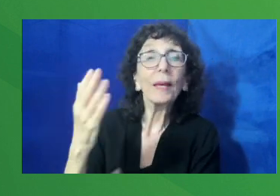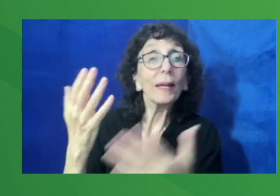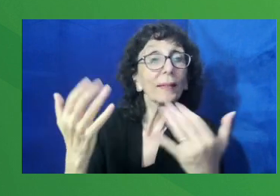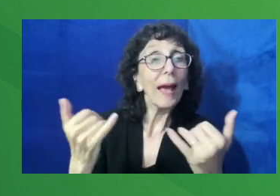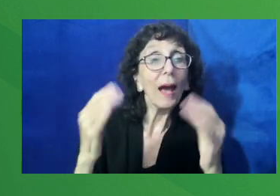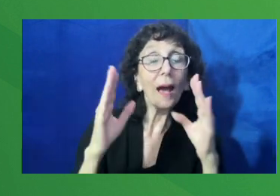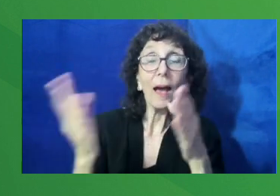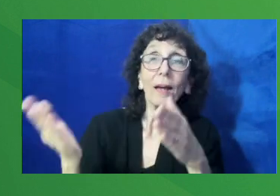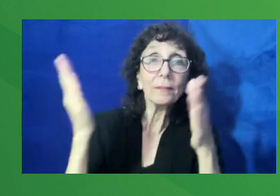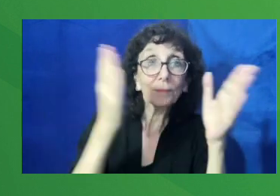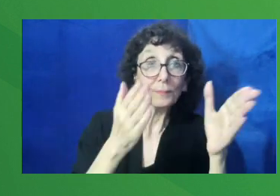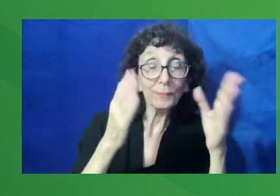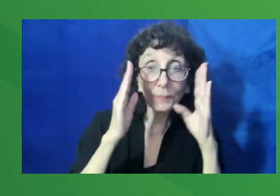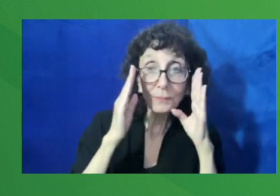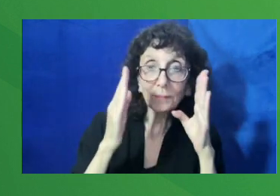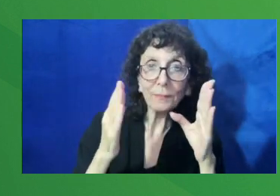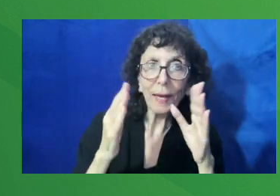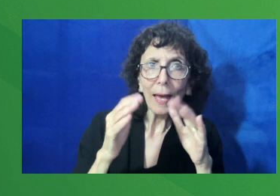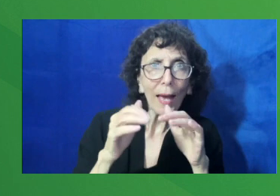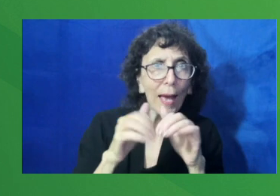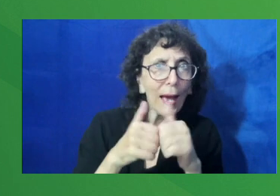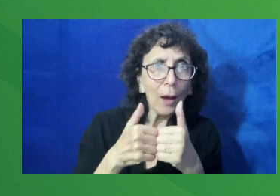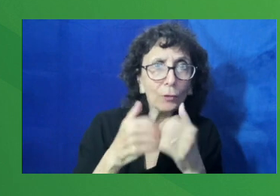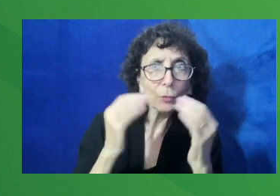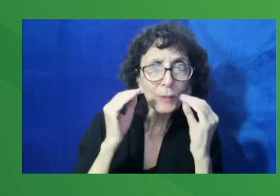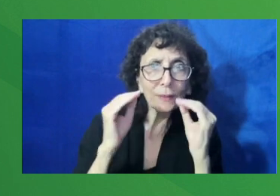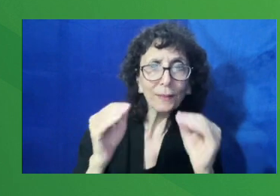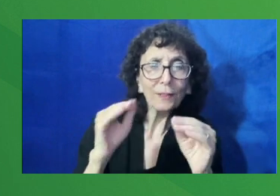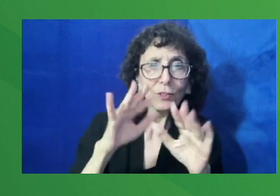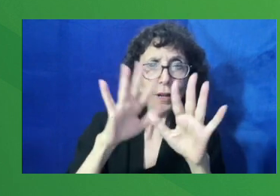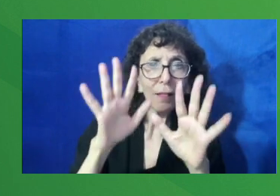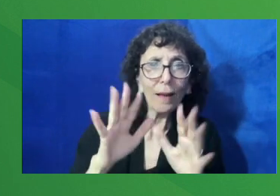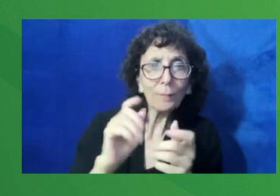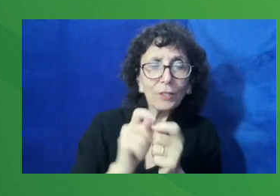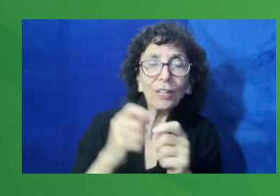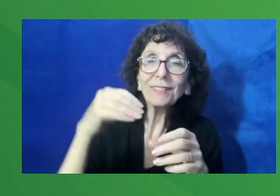on how we do approach teaching climate change in the social studies classroom. I'm pleased to